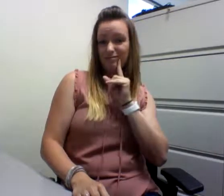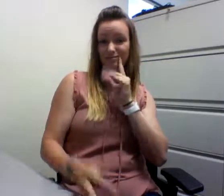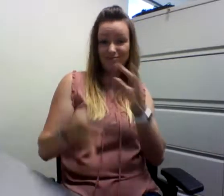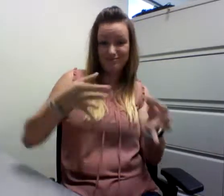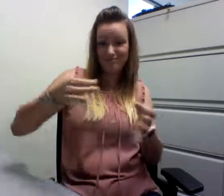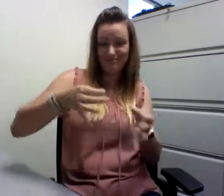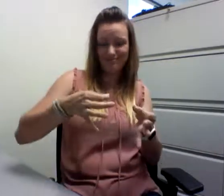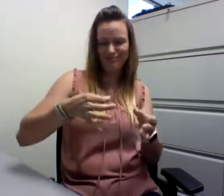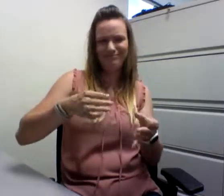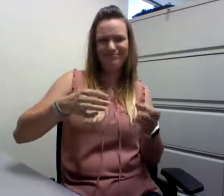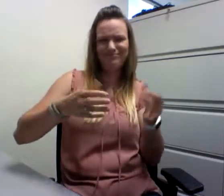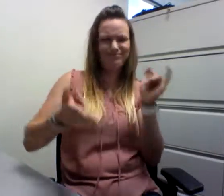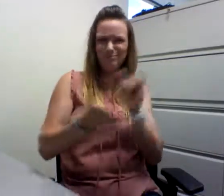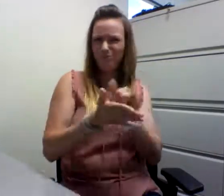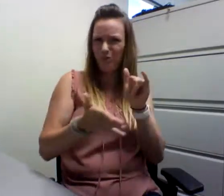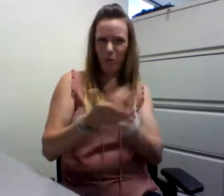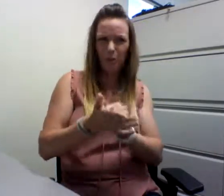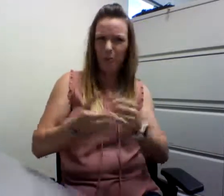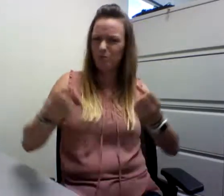standard definition is impossible